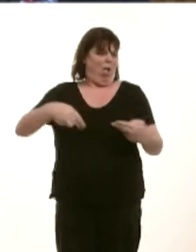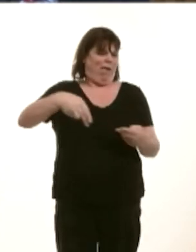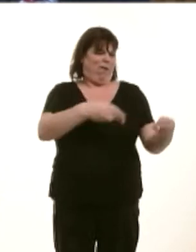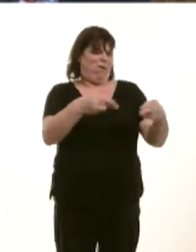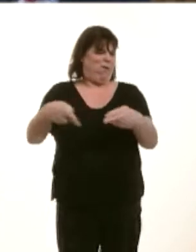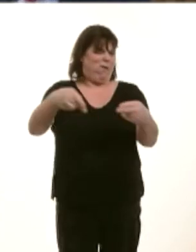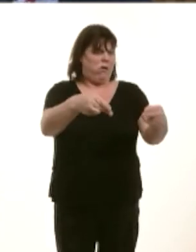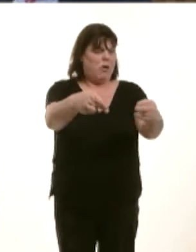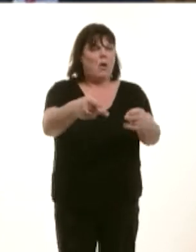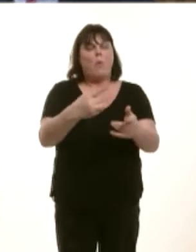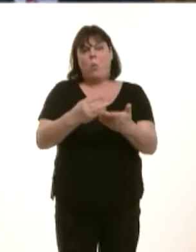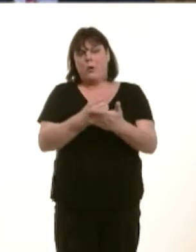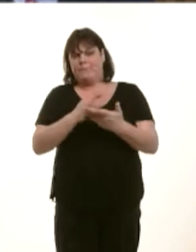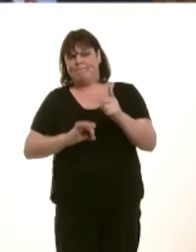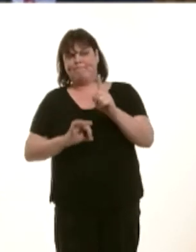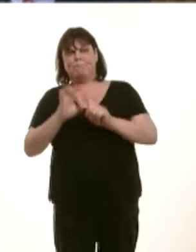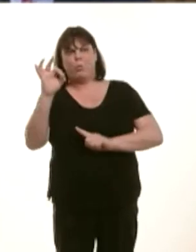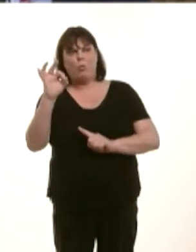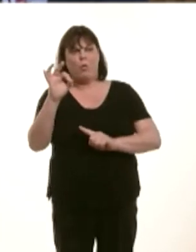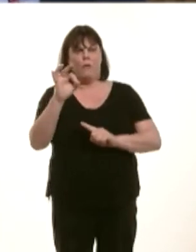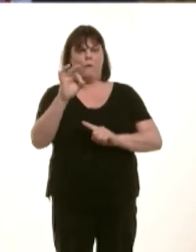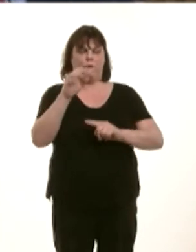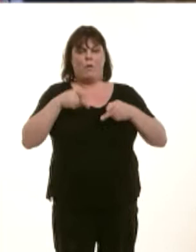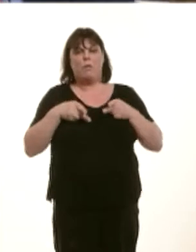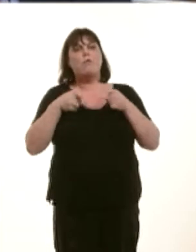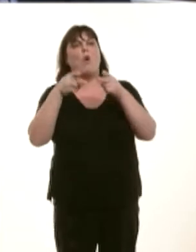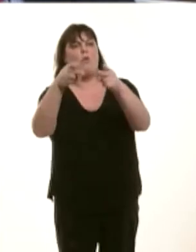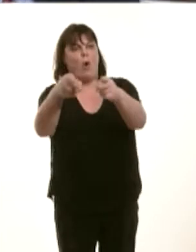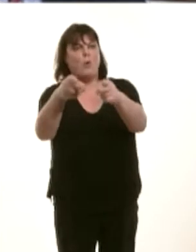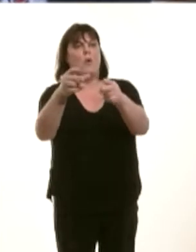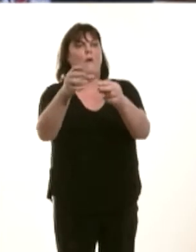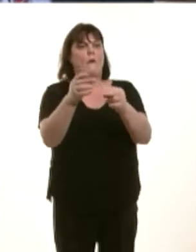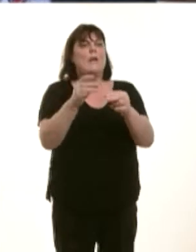will, of course, help to connect more effectively the airport with St Athan.